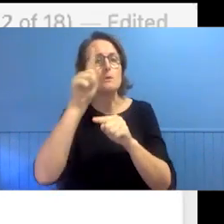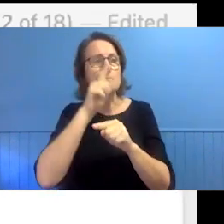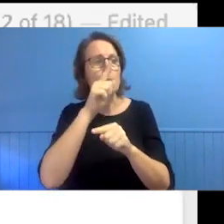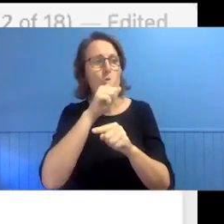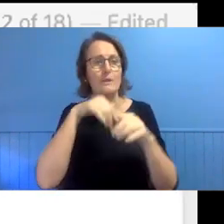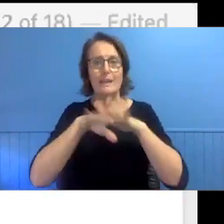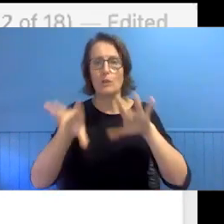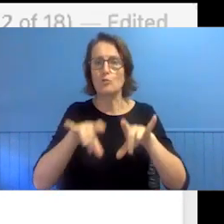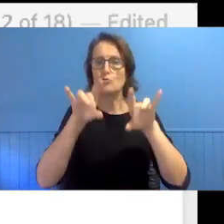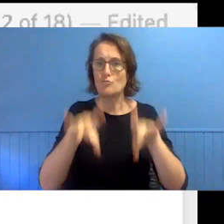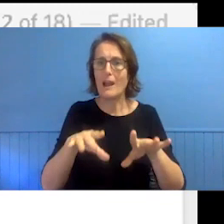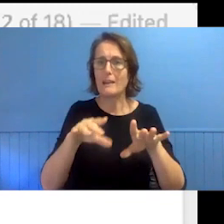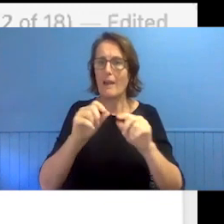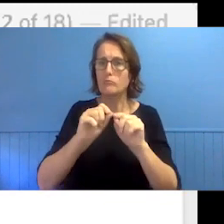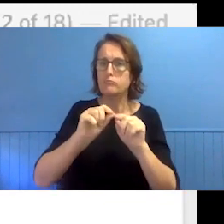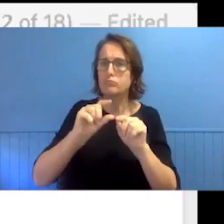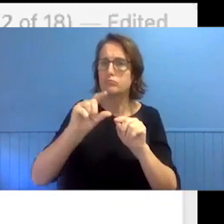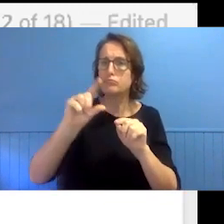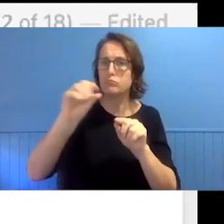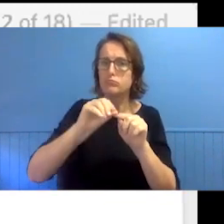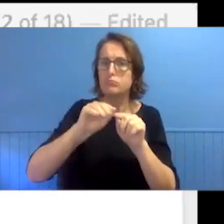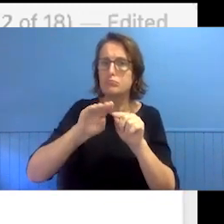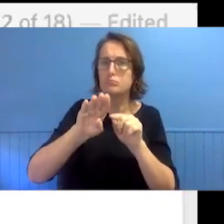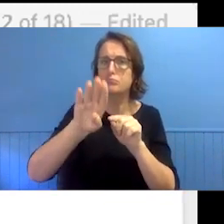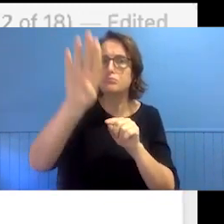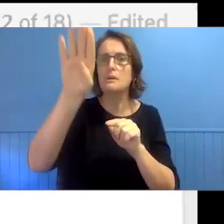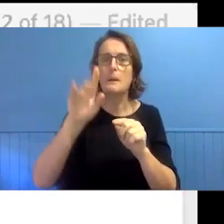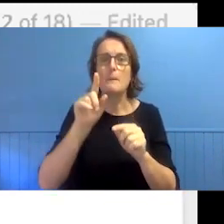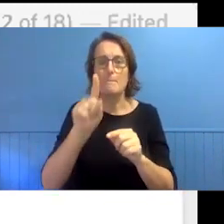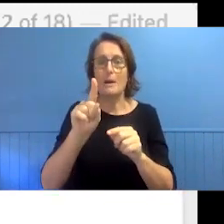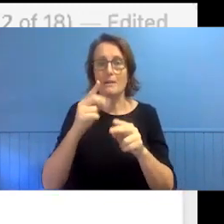the nation - apologies to anyone who is outside of Australia right now to